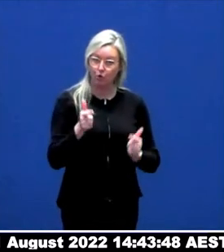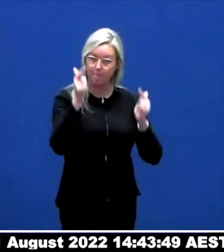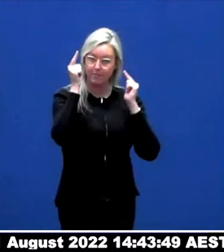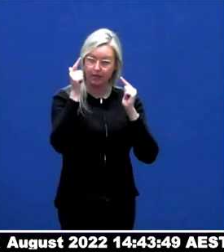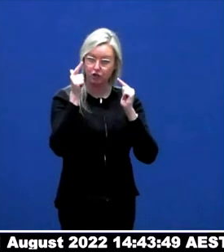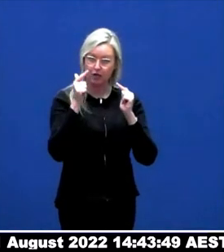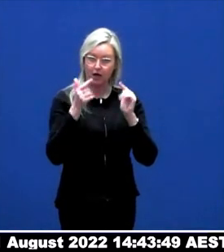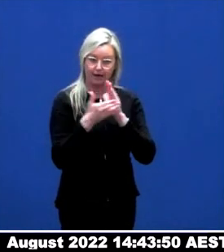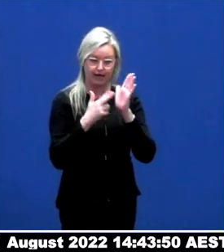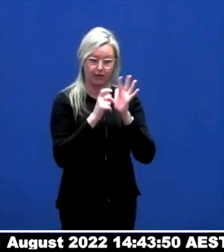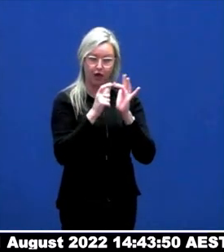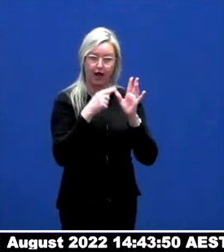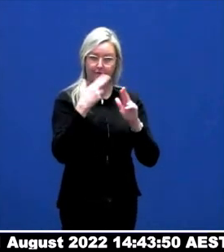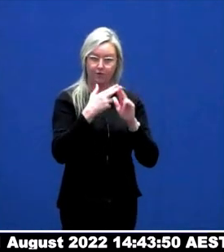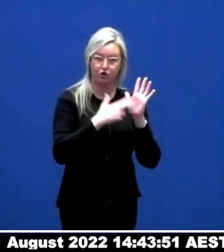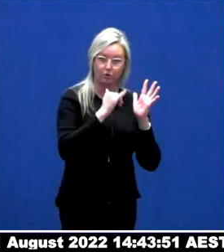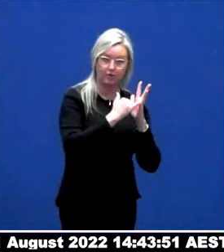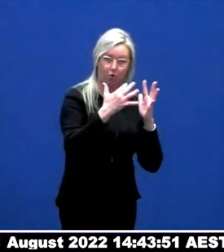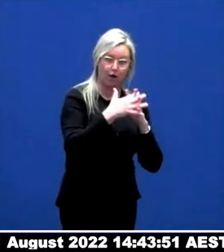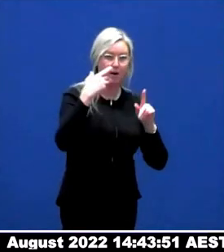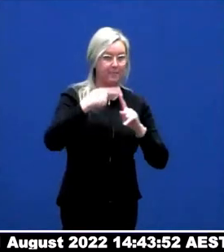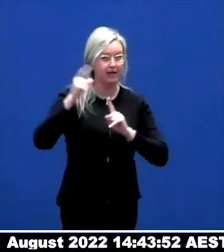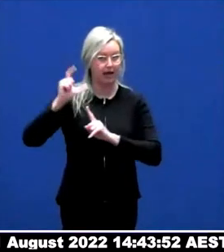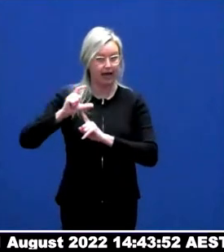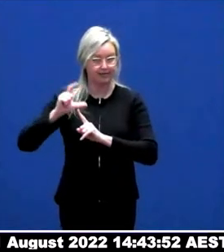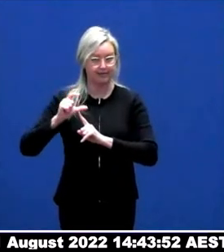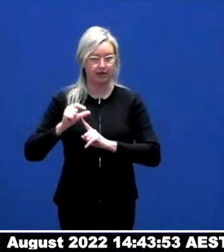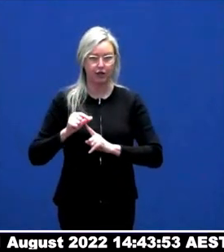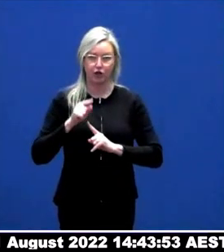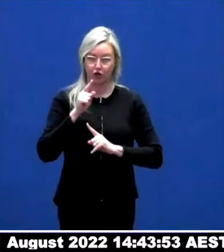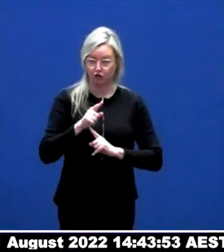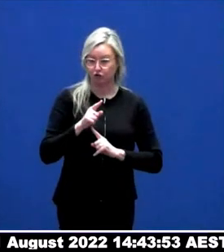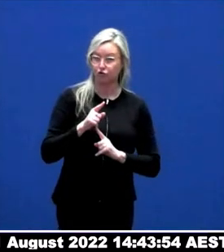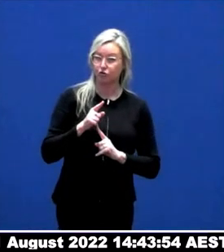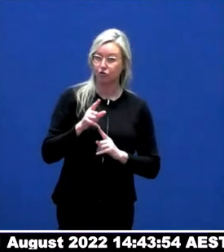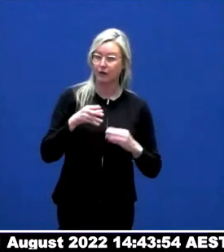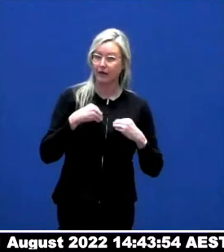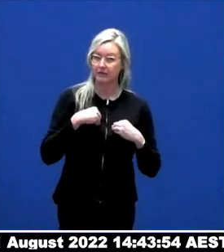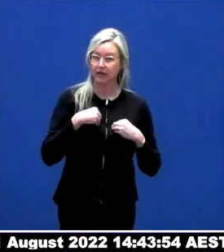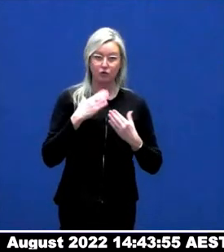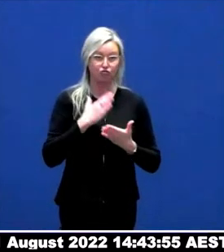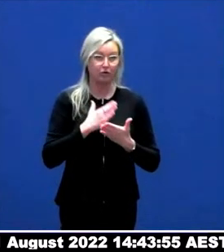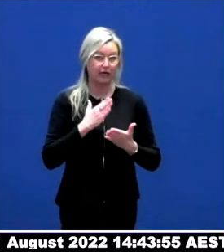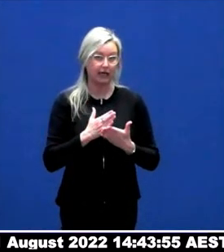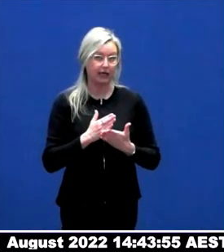Wales and the ACT, that there is a lack of housing? There are a lack of accommodation options available for NDIS participants?